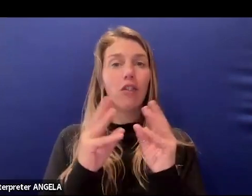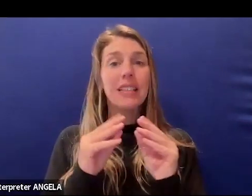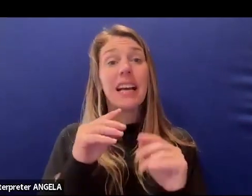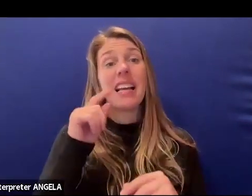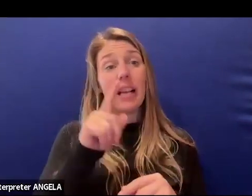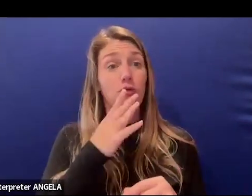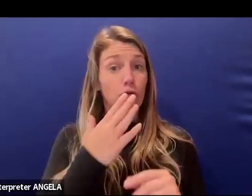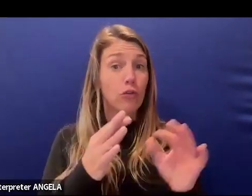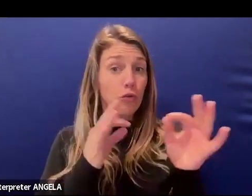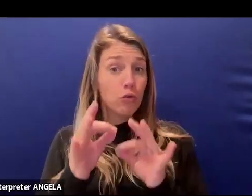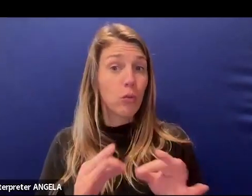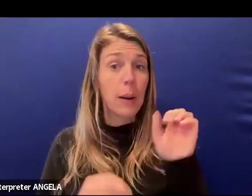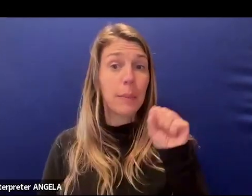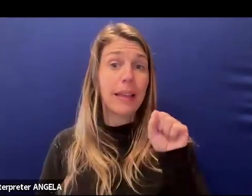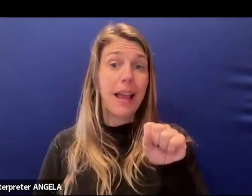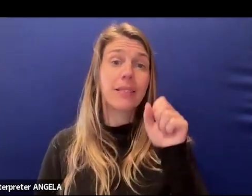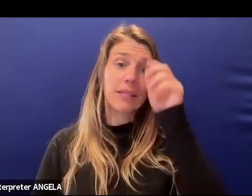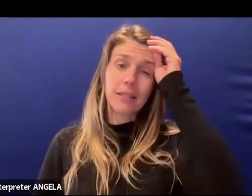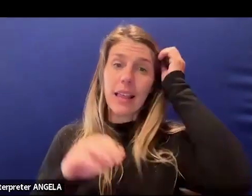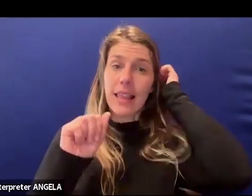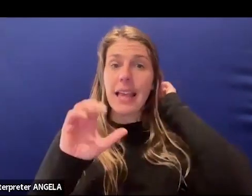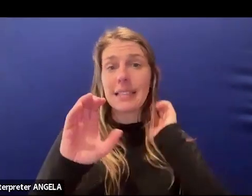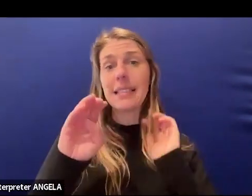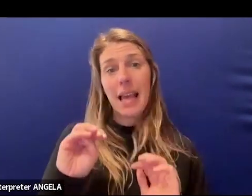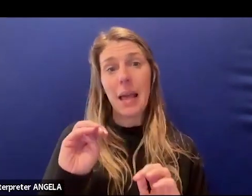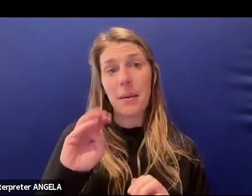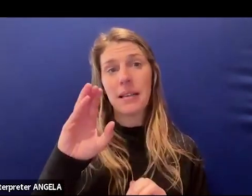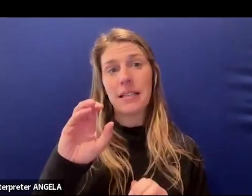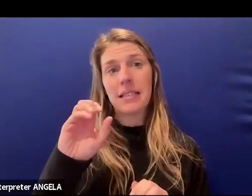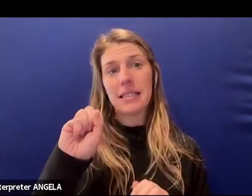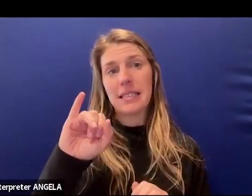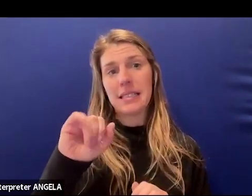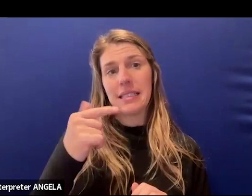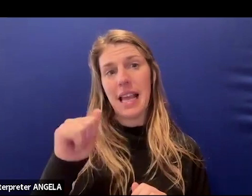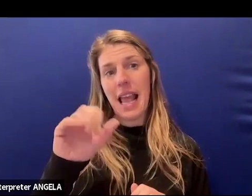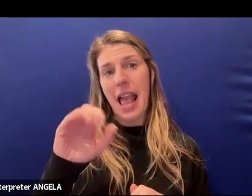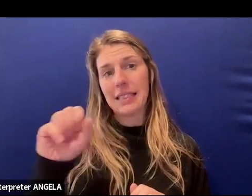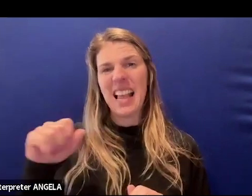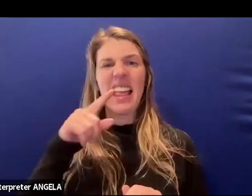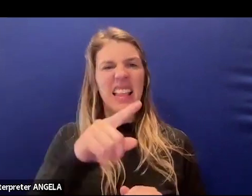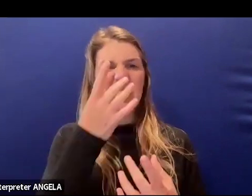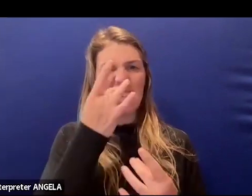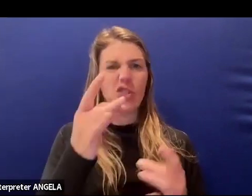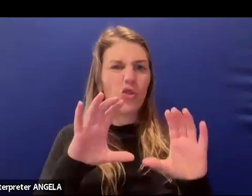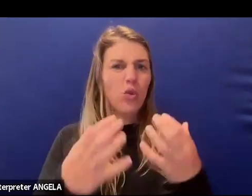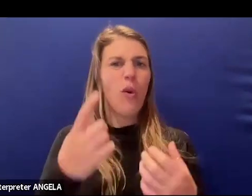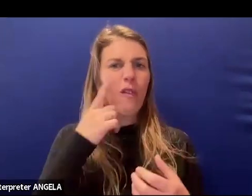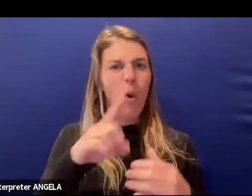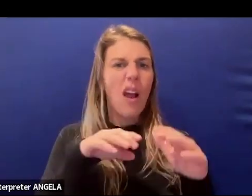It's really well described in the ACM SIGACCESS, which is the Special Interest Group for Accessibility,